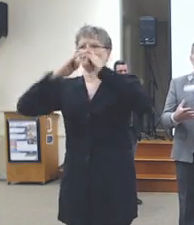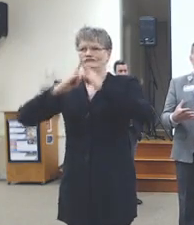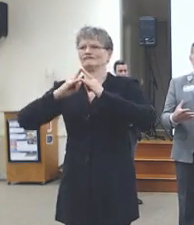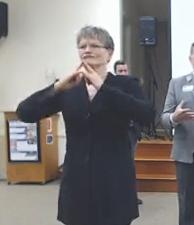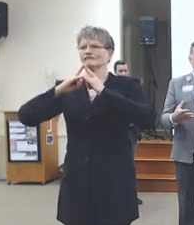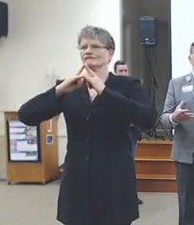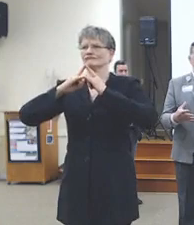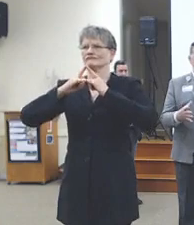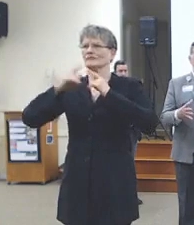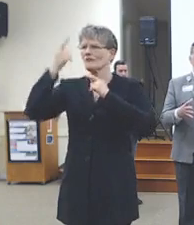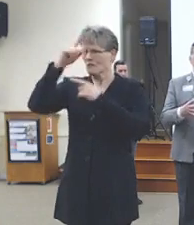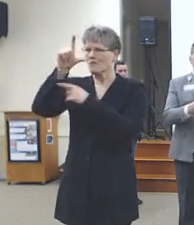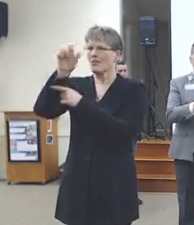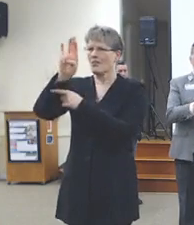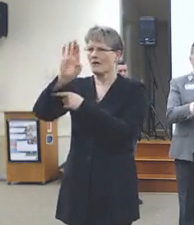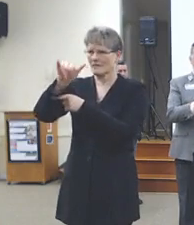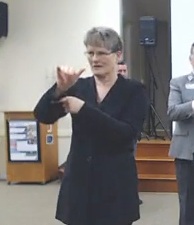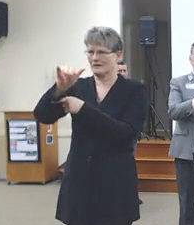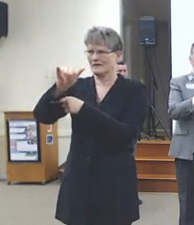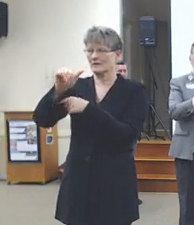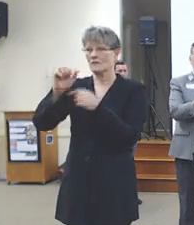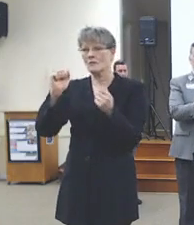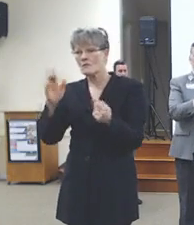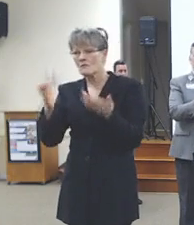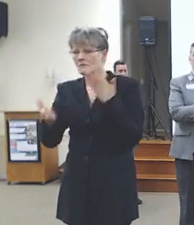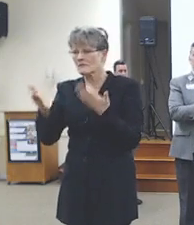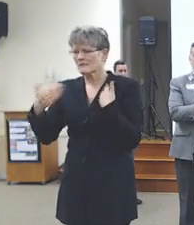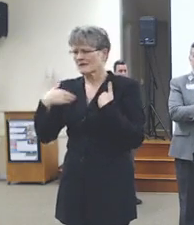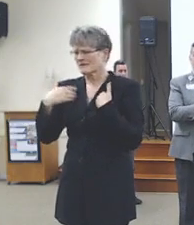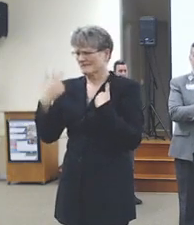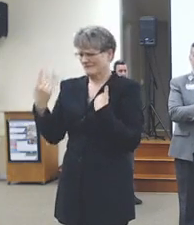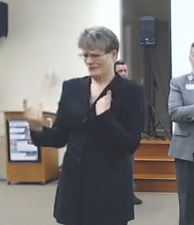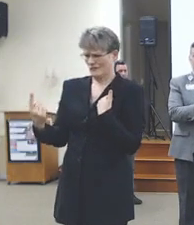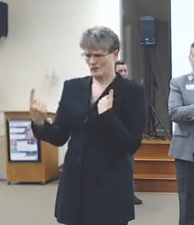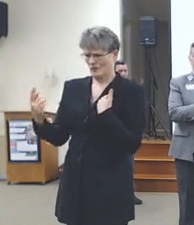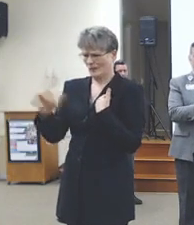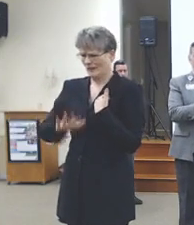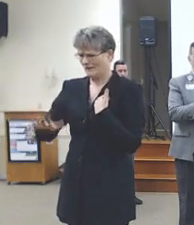hospitalization. Maybe I should put them in one consolidated area where we